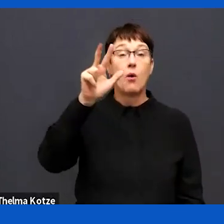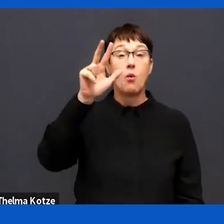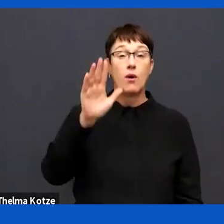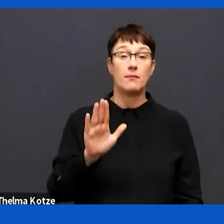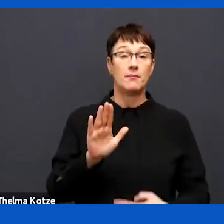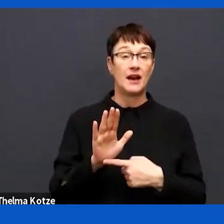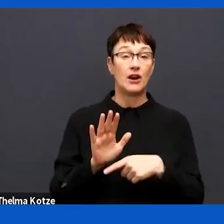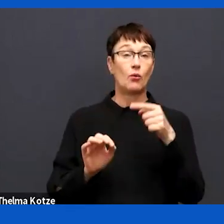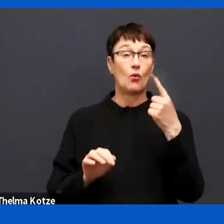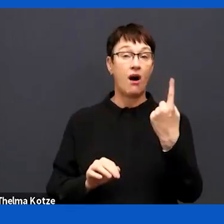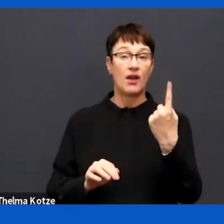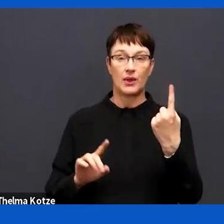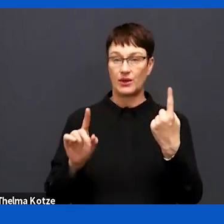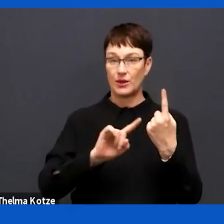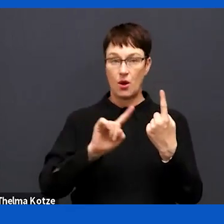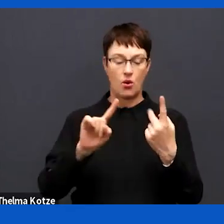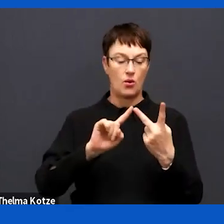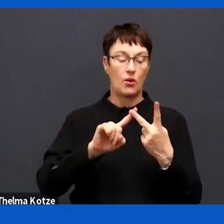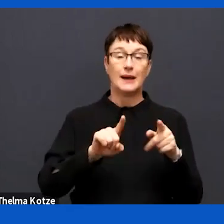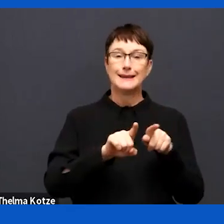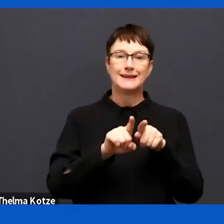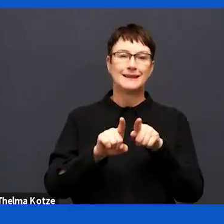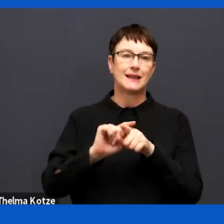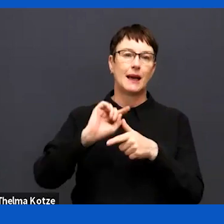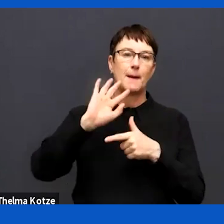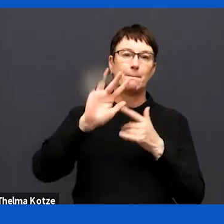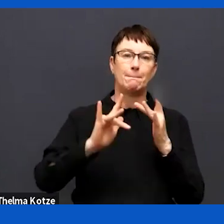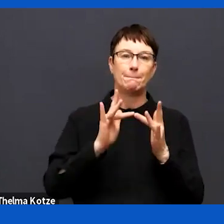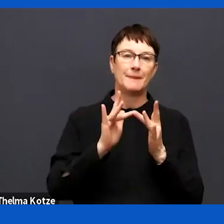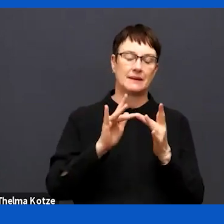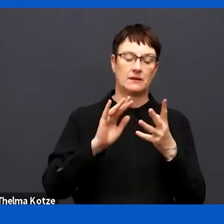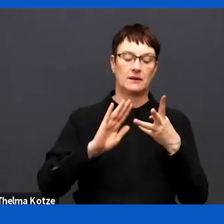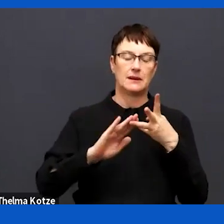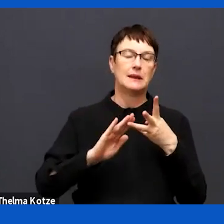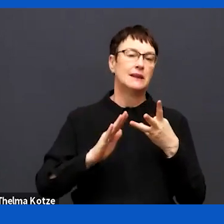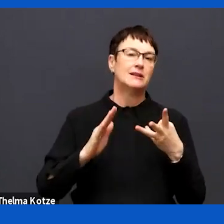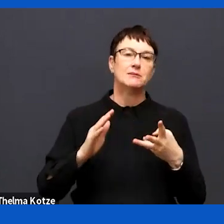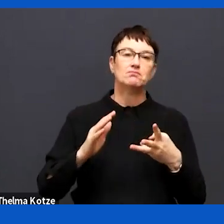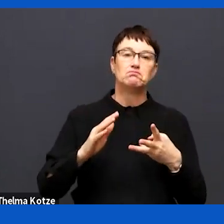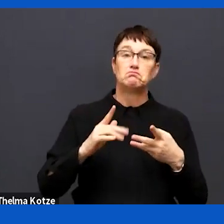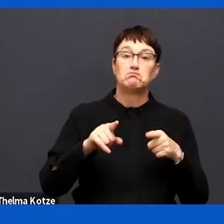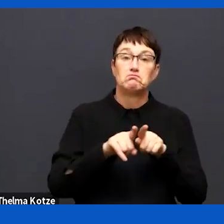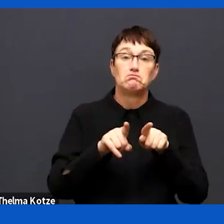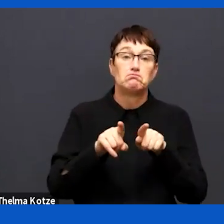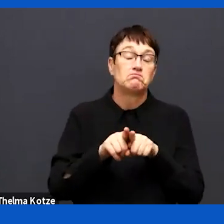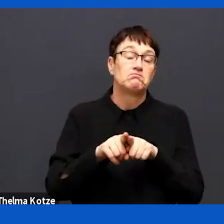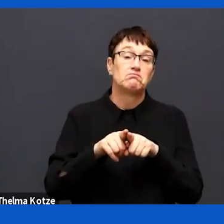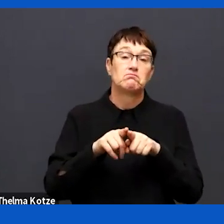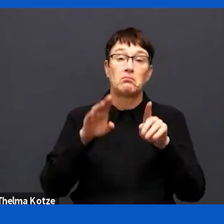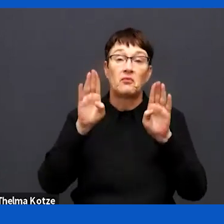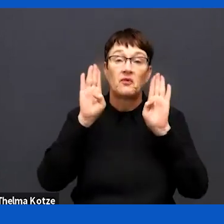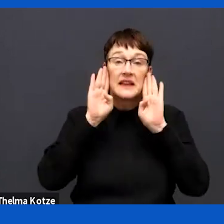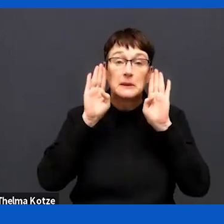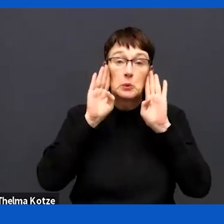Internet, social media, PDF, internal documents, all of these need to be accessible for people who